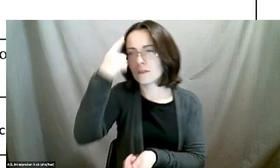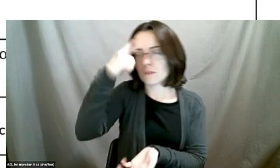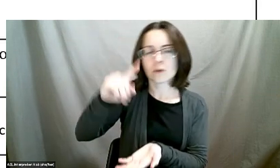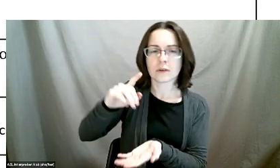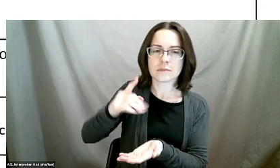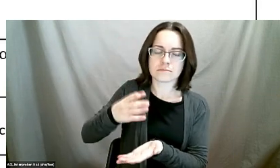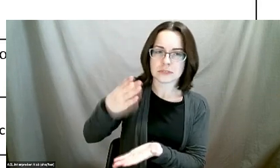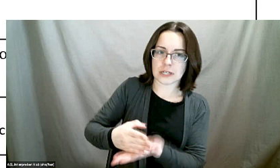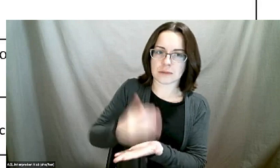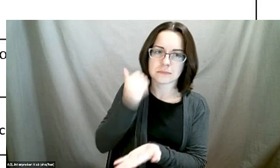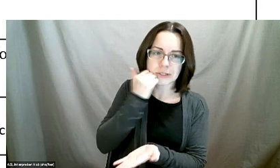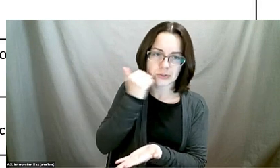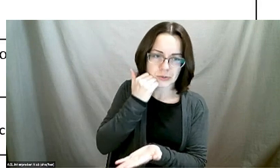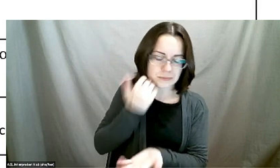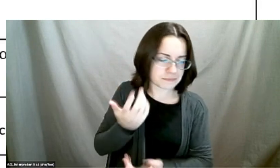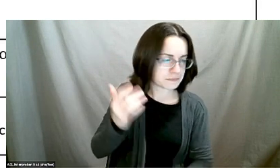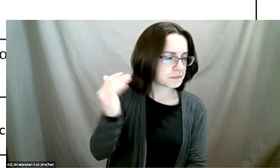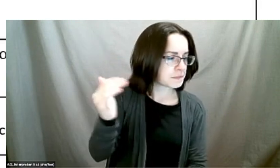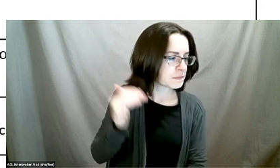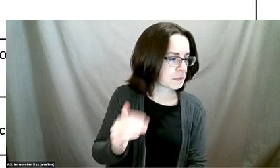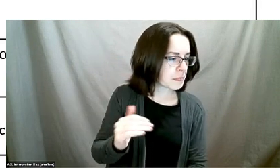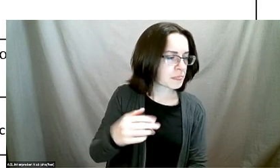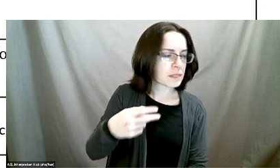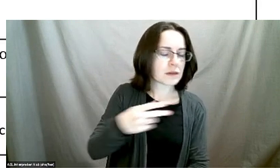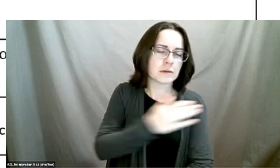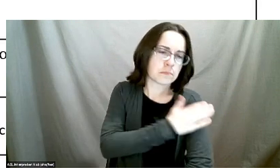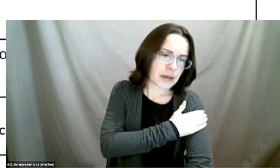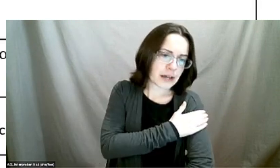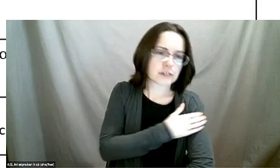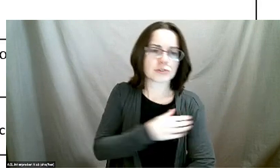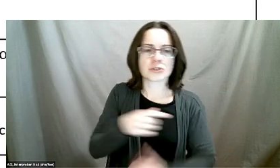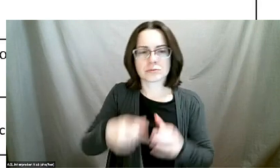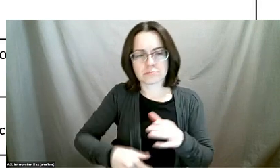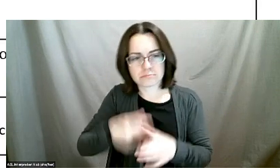The patch and the ring are similar and all of those because they contain estrogen.